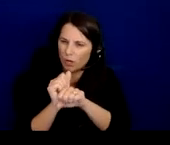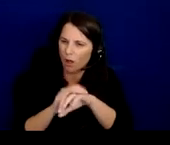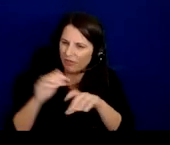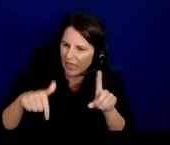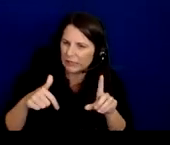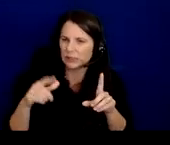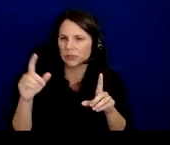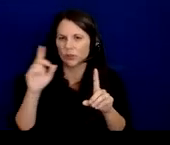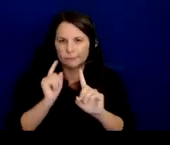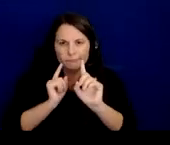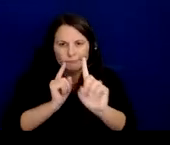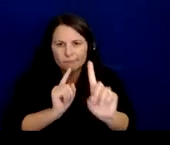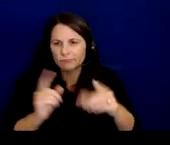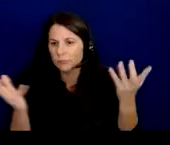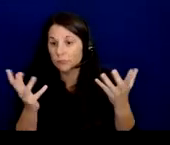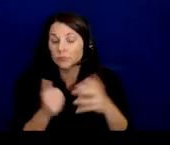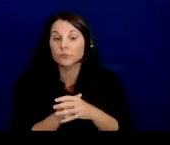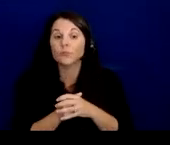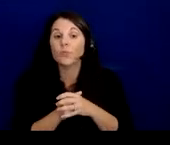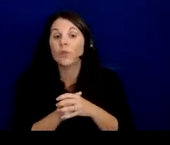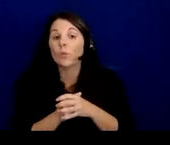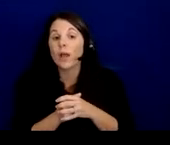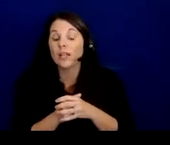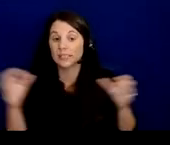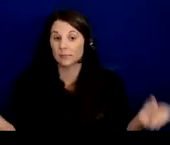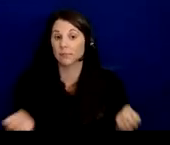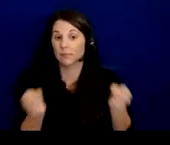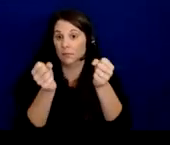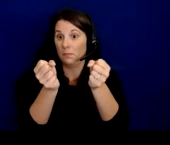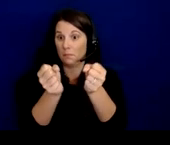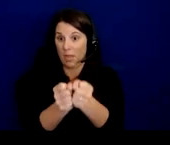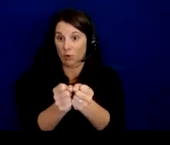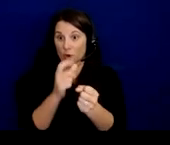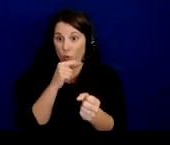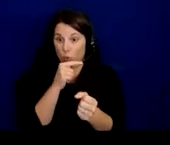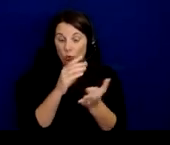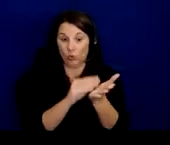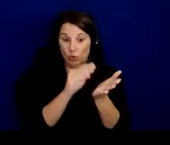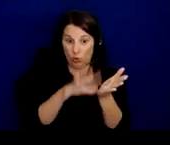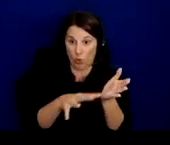point appearing interested students with community members. That is something that, you know, traditional